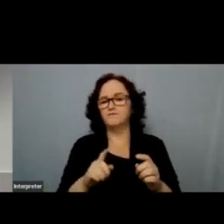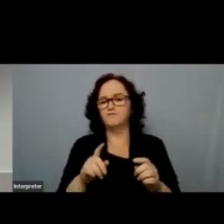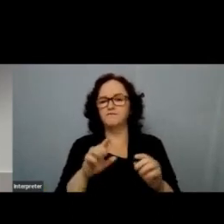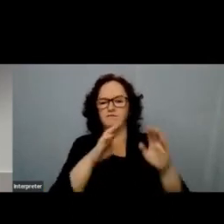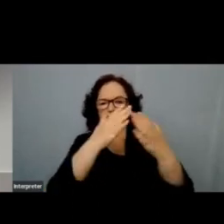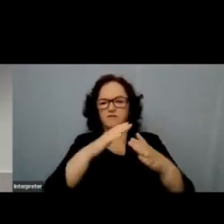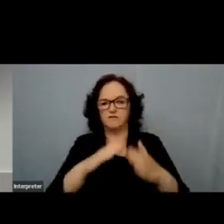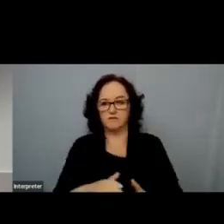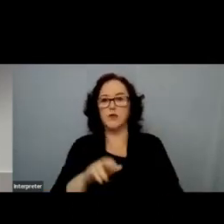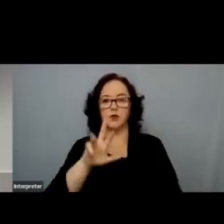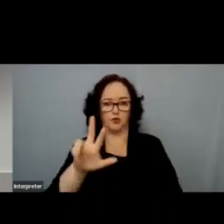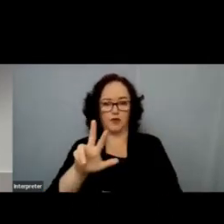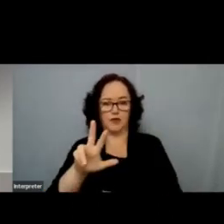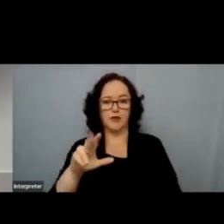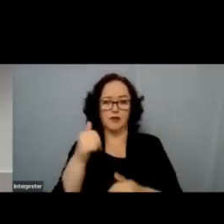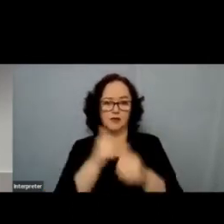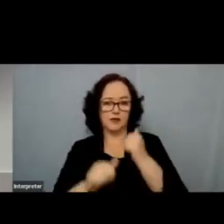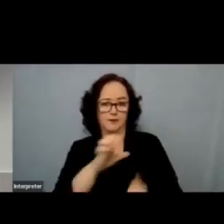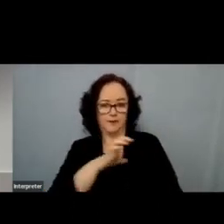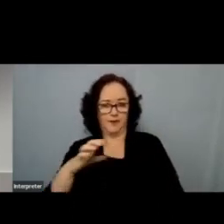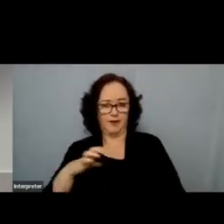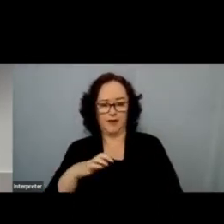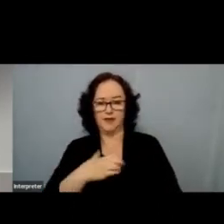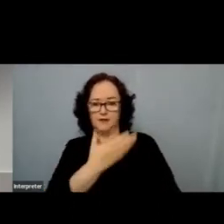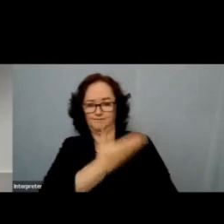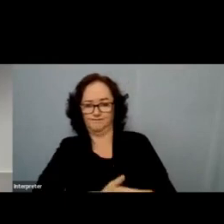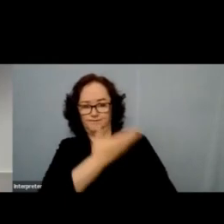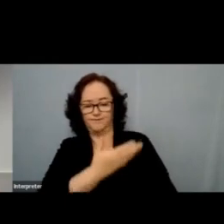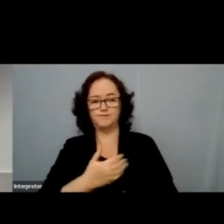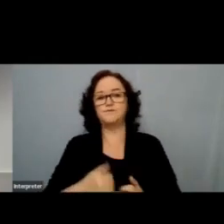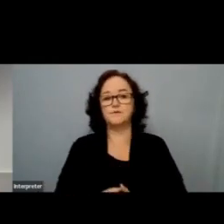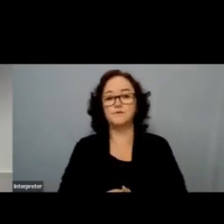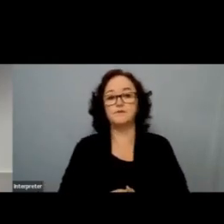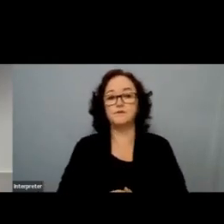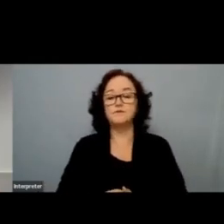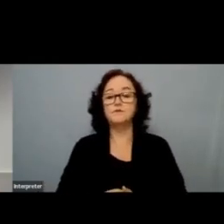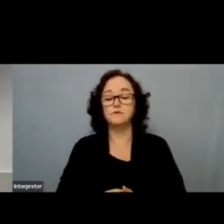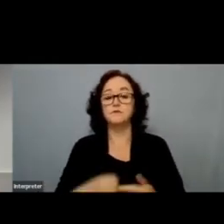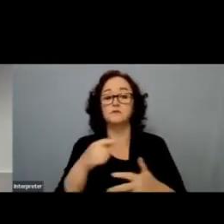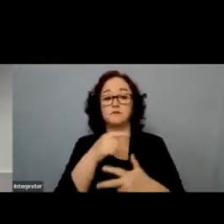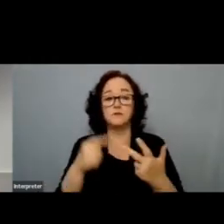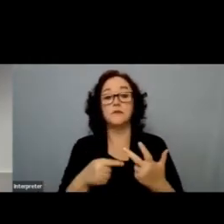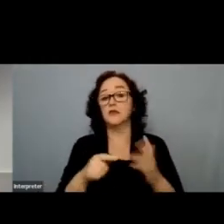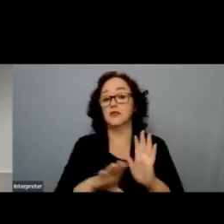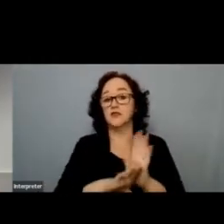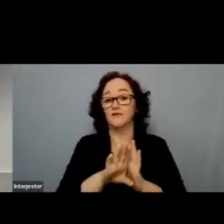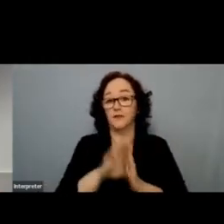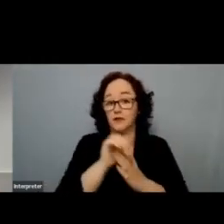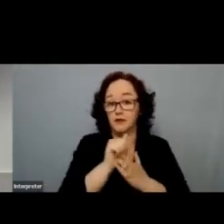slide. The primary focus over the past many months has been the development of the guide for state agencies and what we are